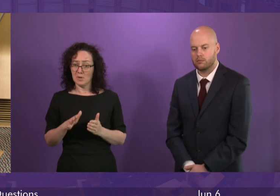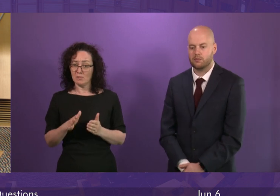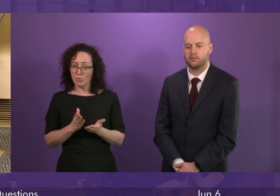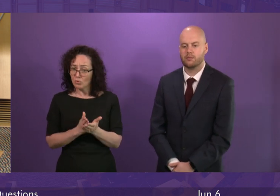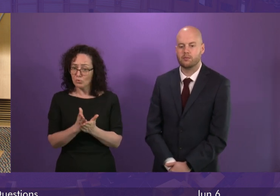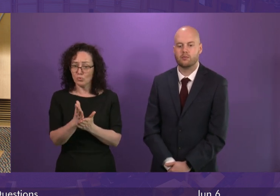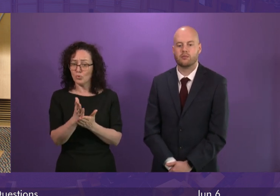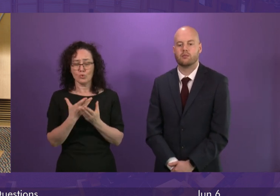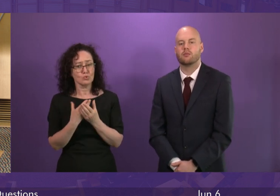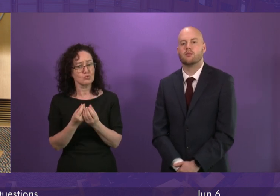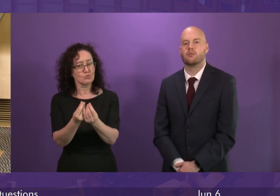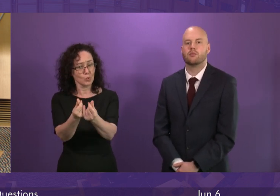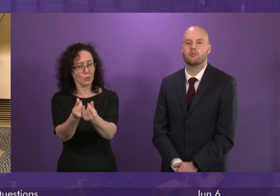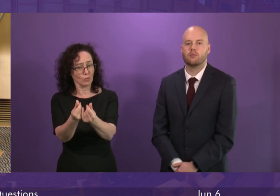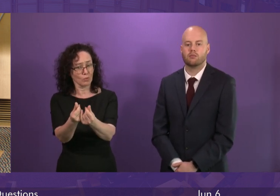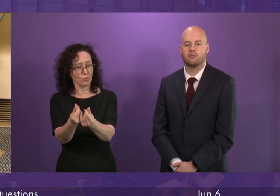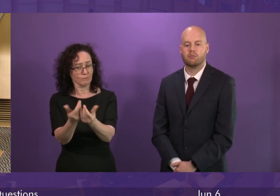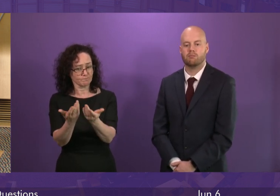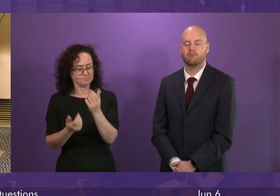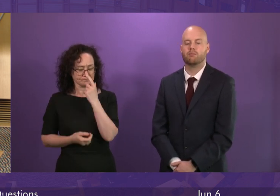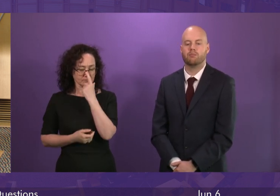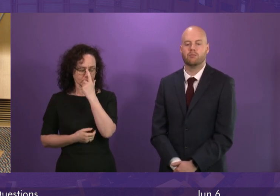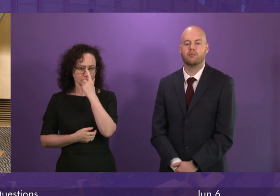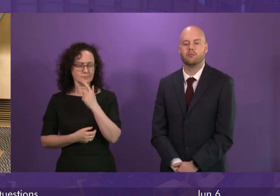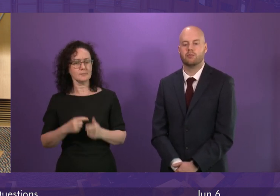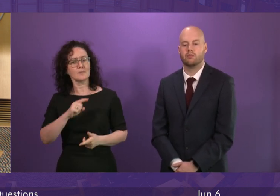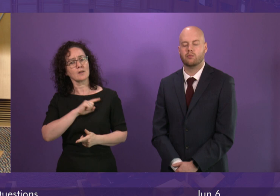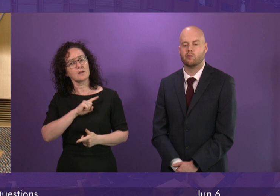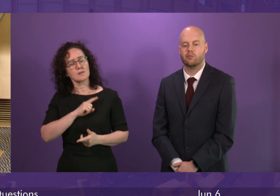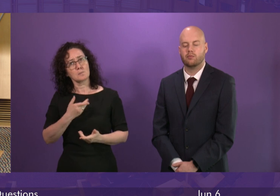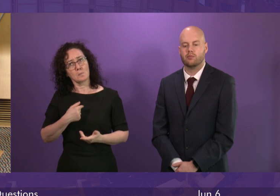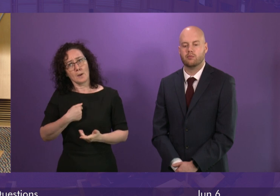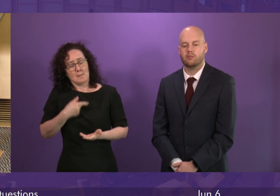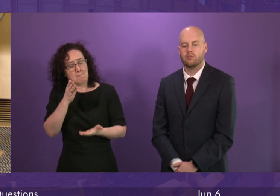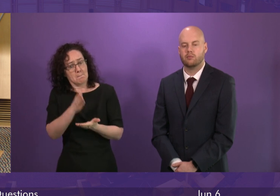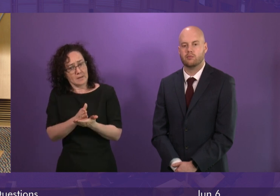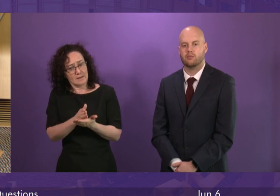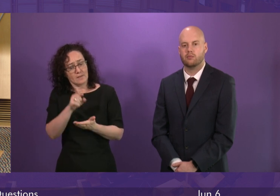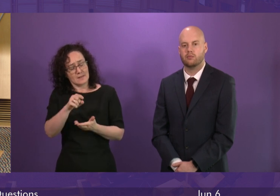any practical difficulty. I believe primary 1 assessments to be valuable—I will say